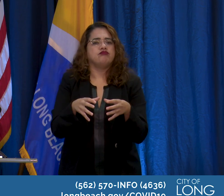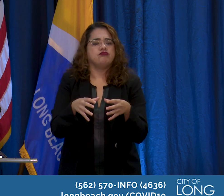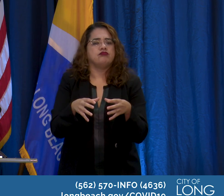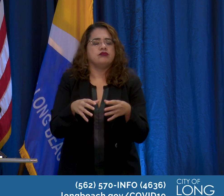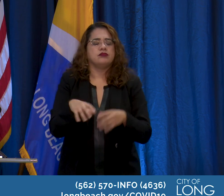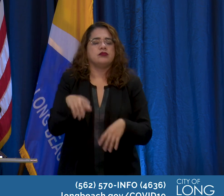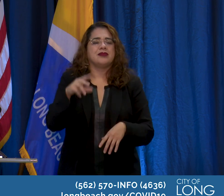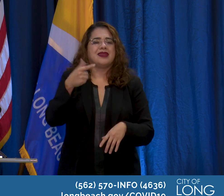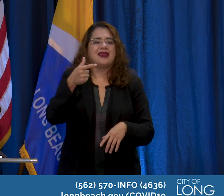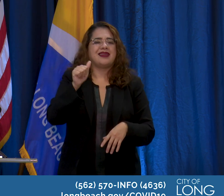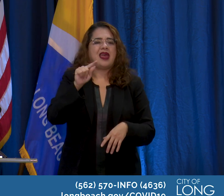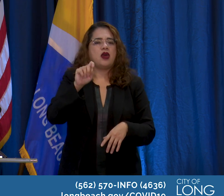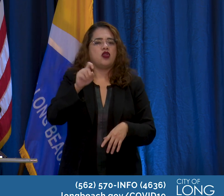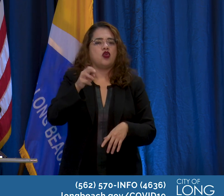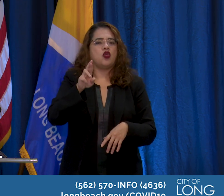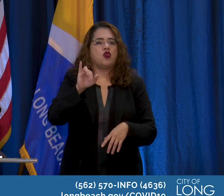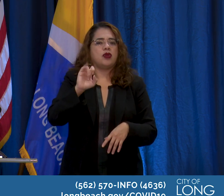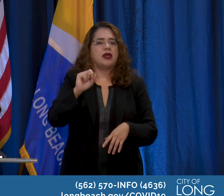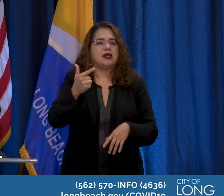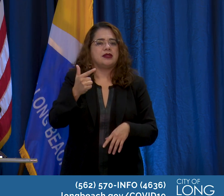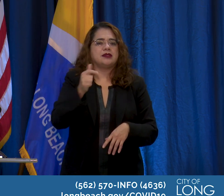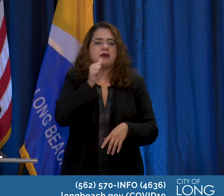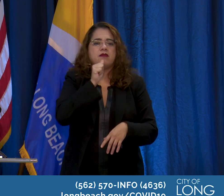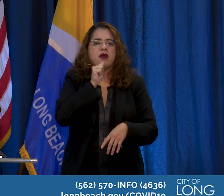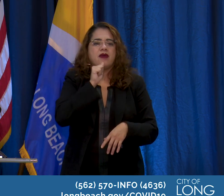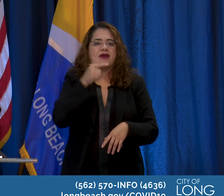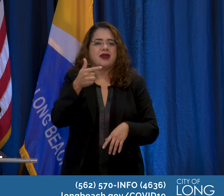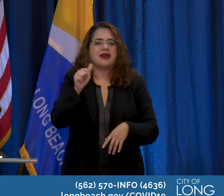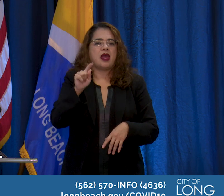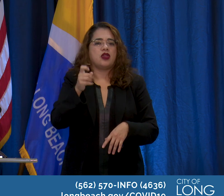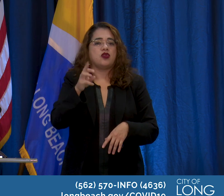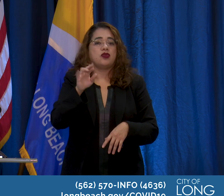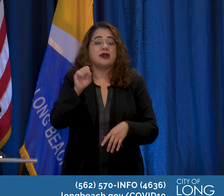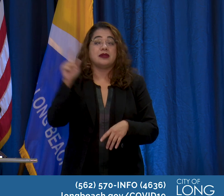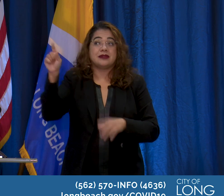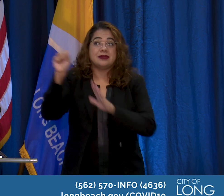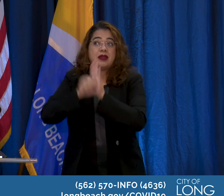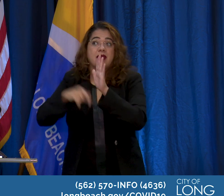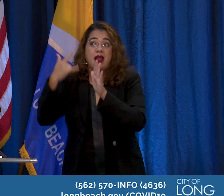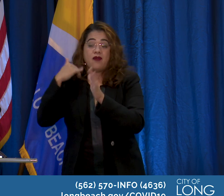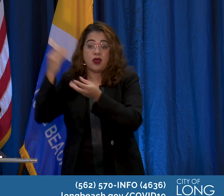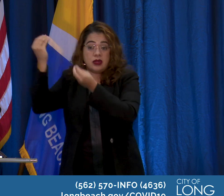From the data collected from those who test positive for COVID-19, we know that people